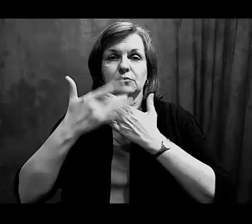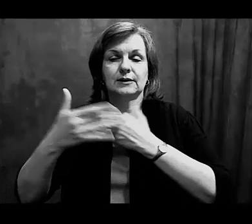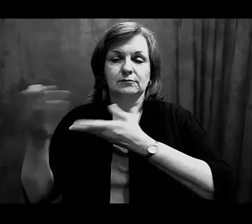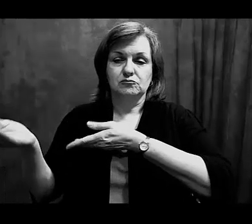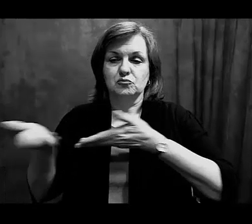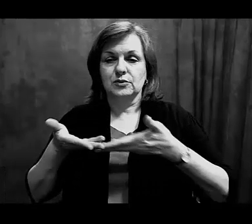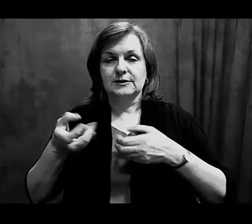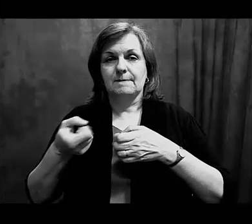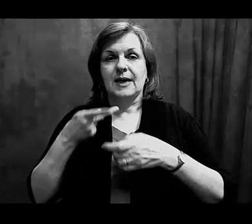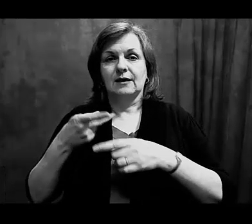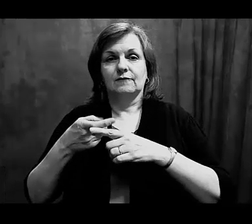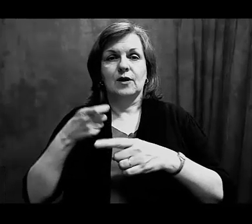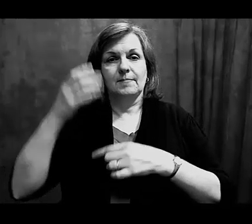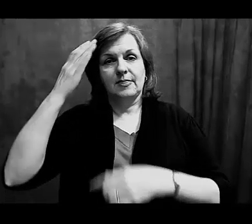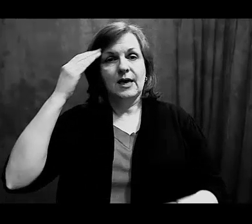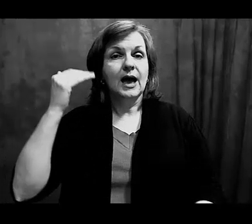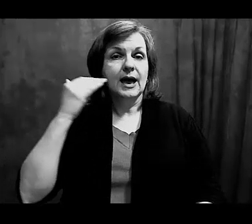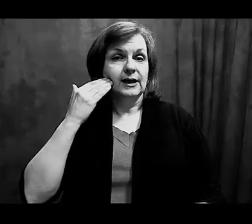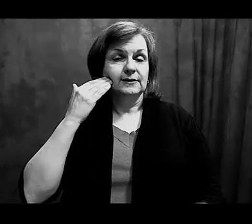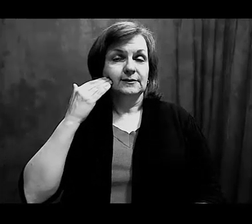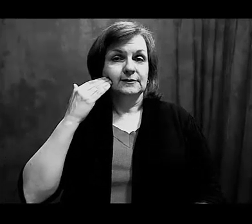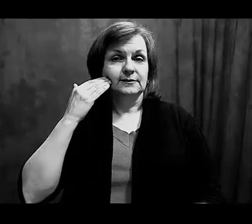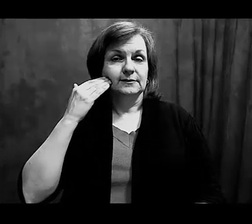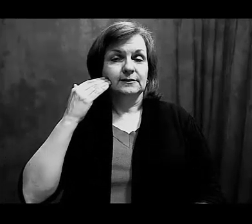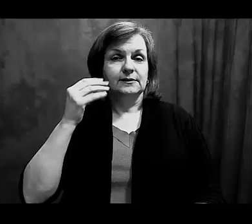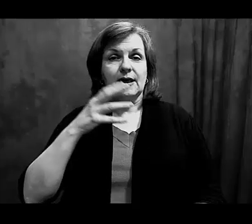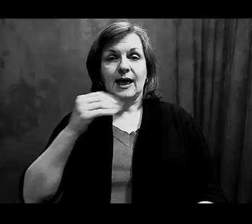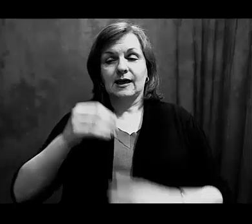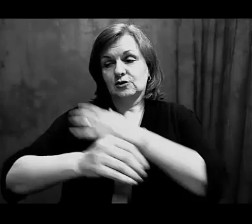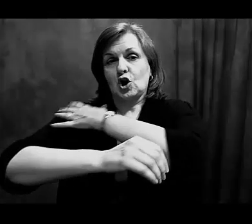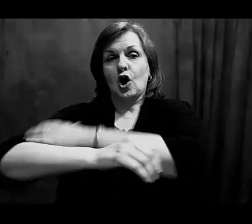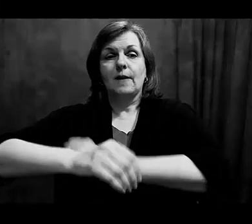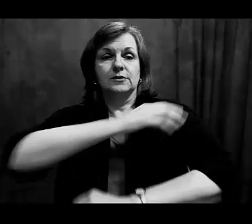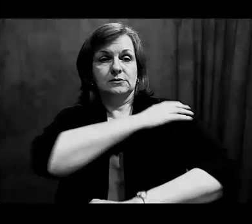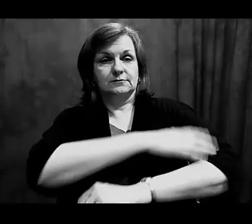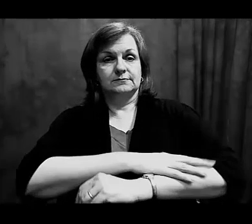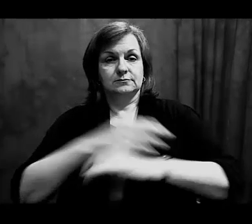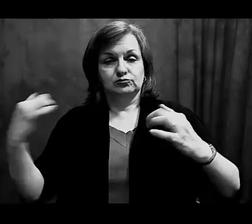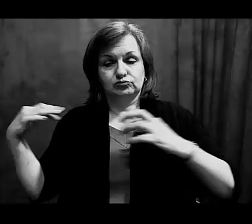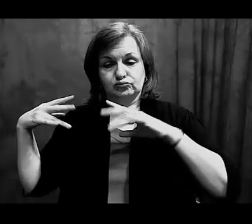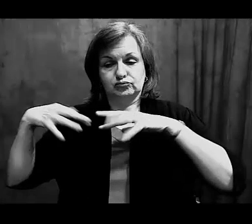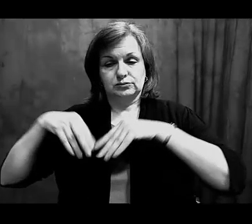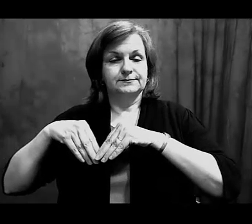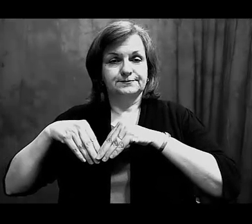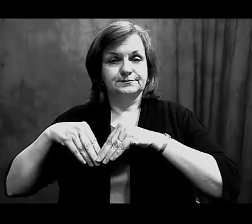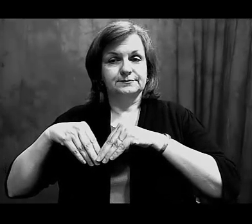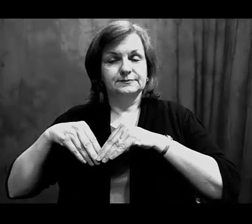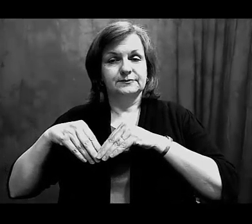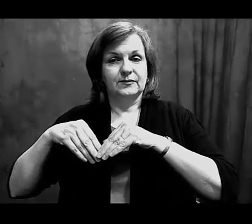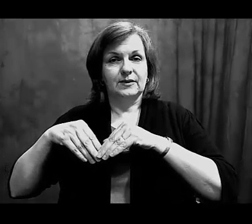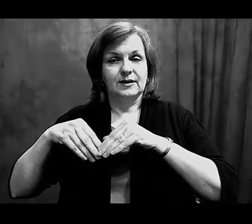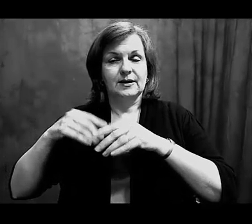this is going to return blood from the head